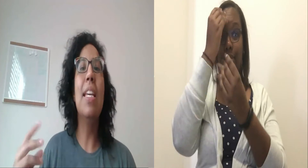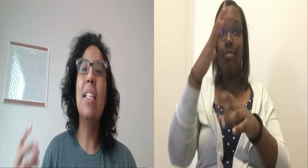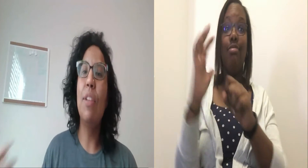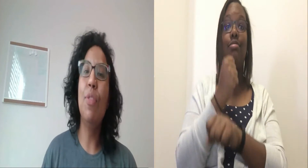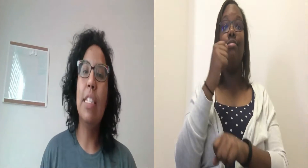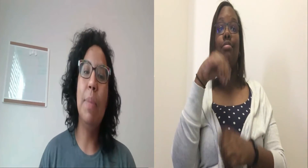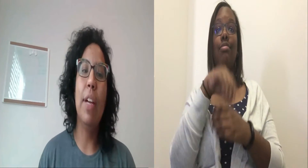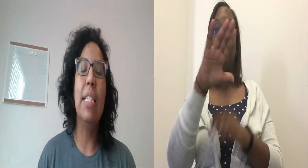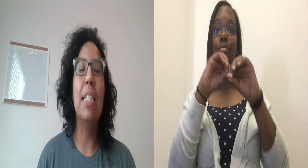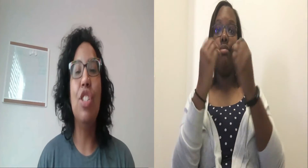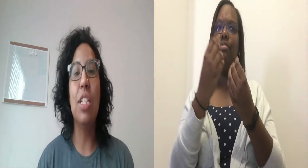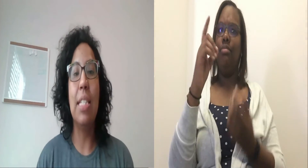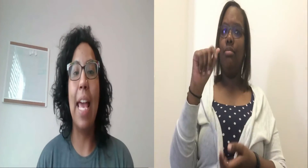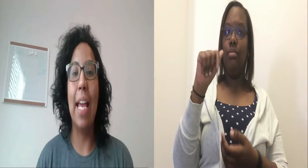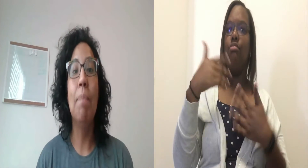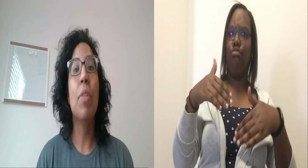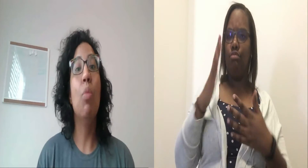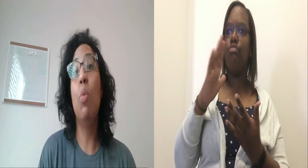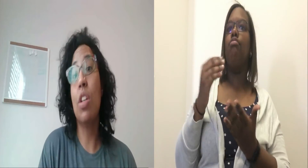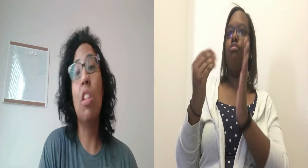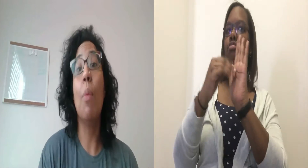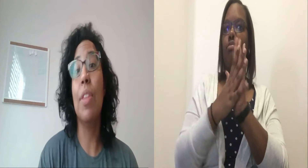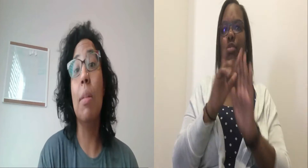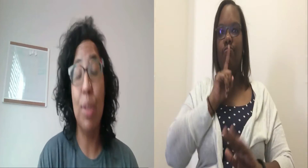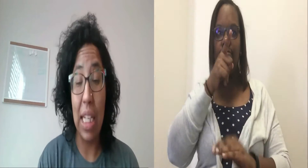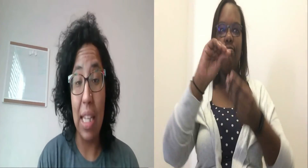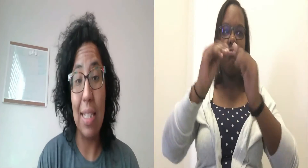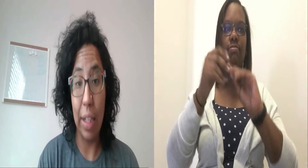is a different experience than just saying we worked a lot with the community this year